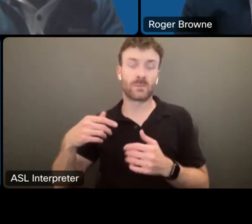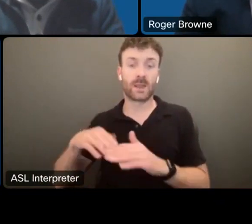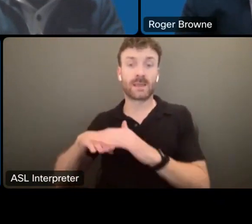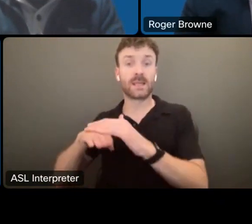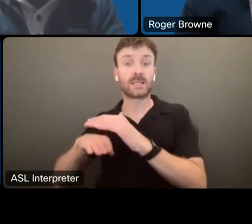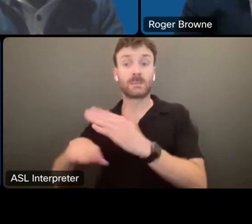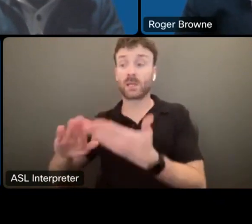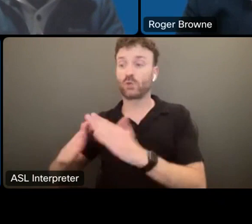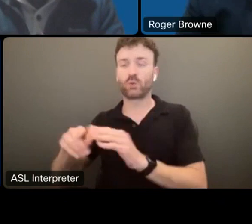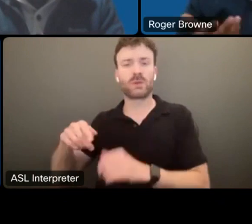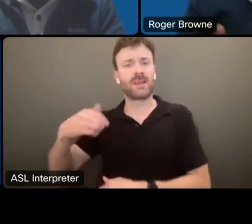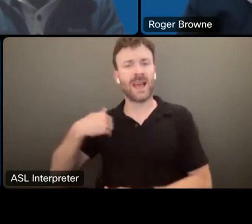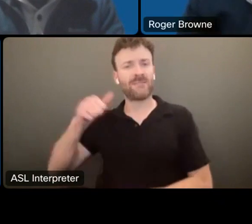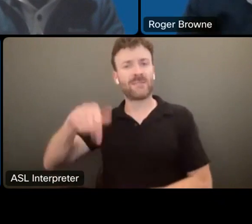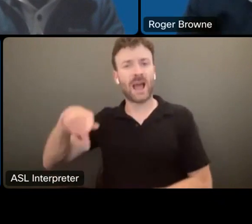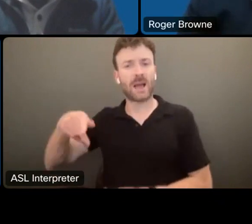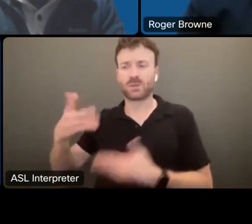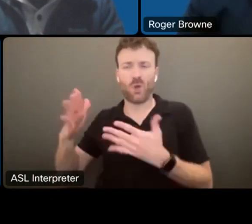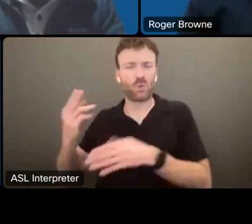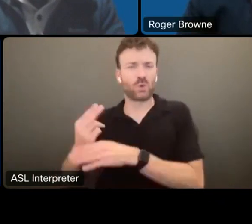community use like Accessible Now, things like that.